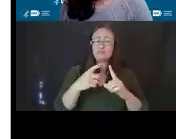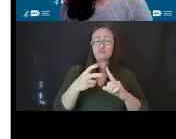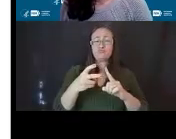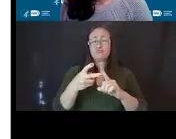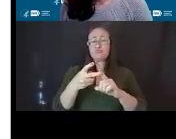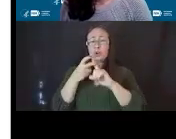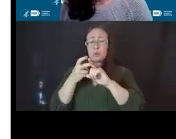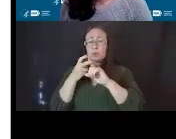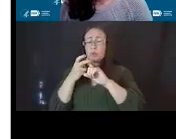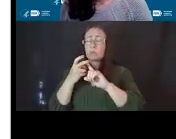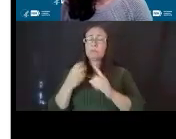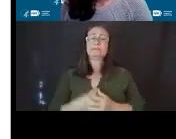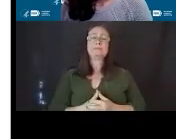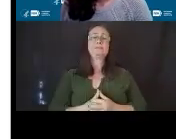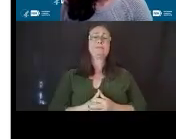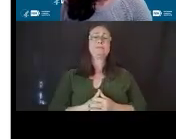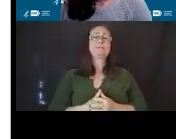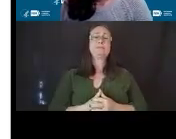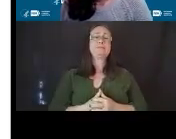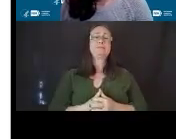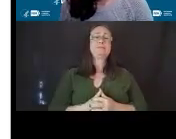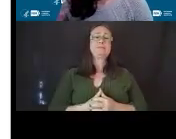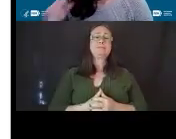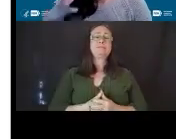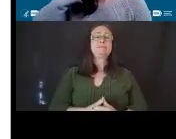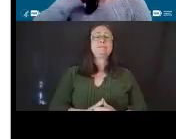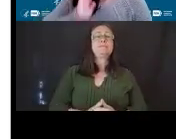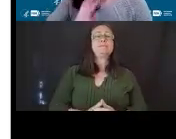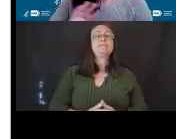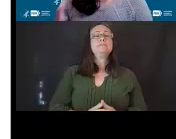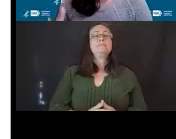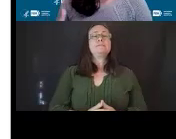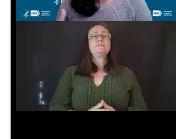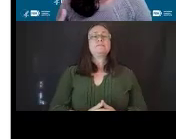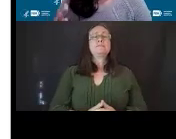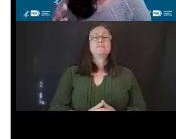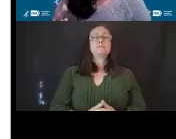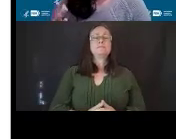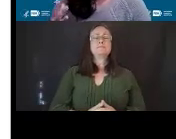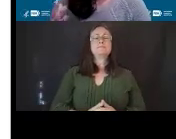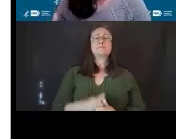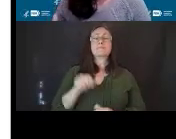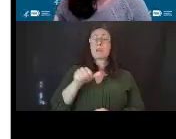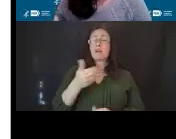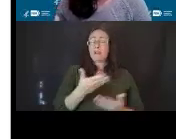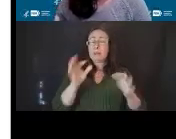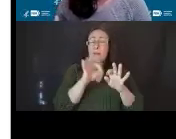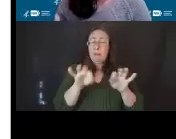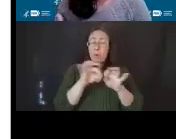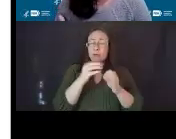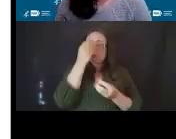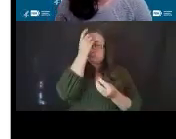Also, be careful about former mentors as being your collaborators, and the only reason why I say this is,